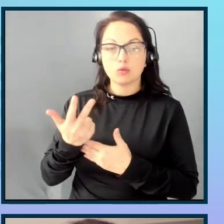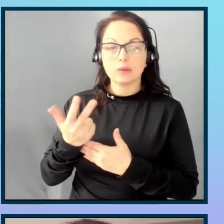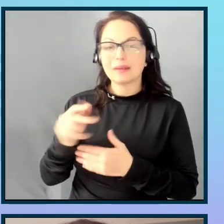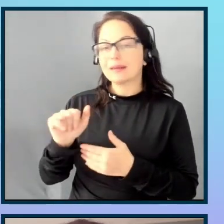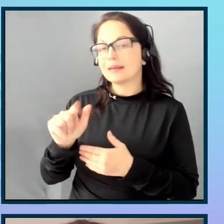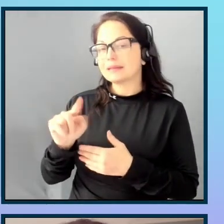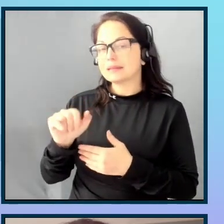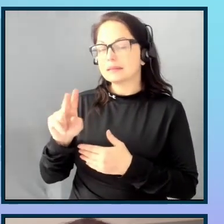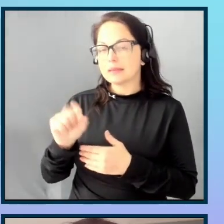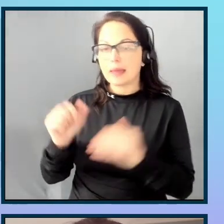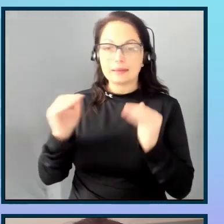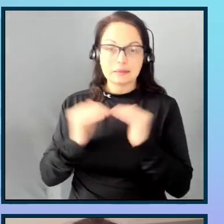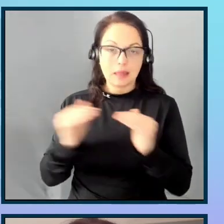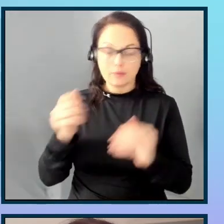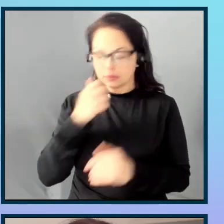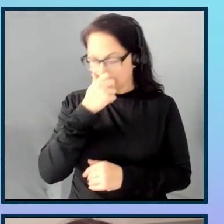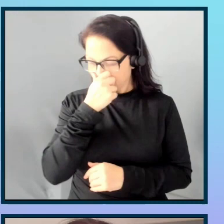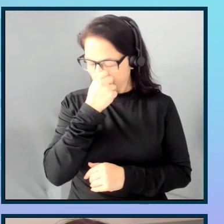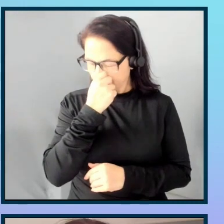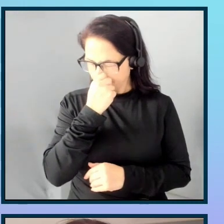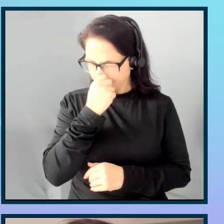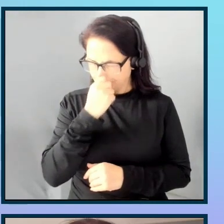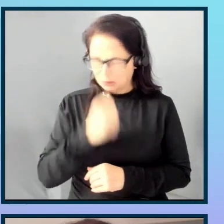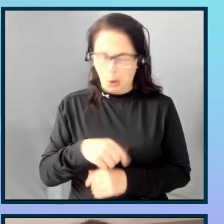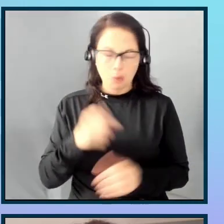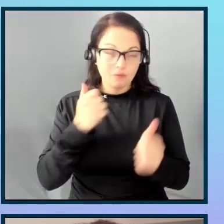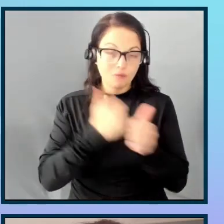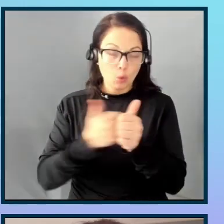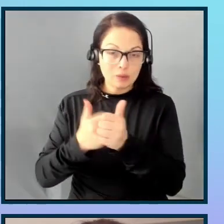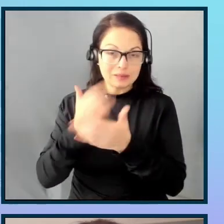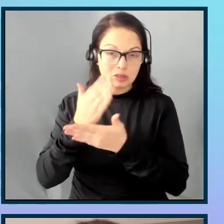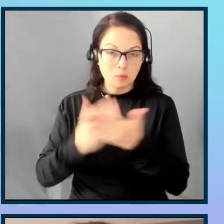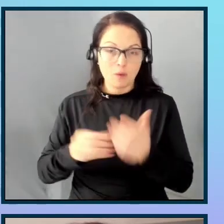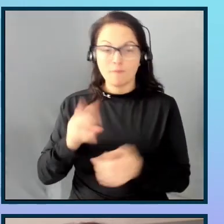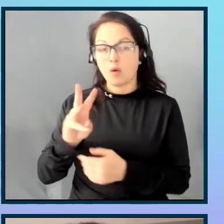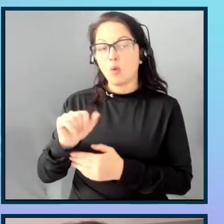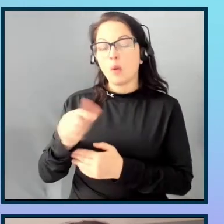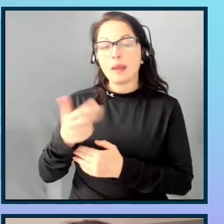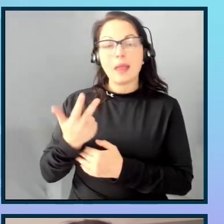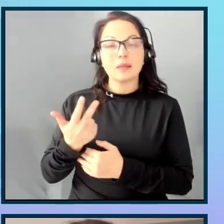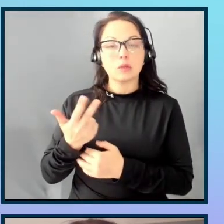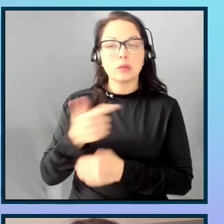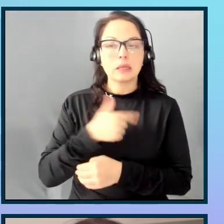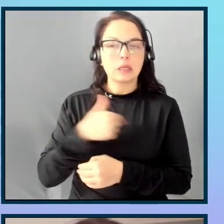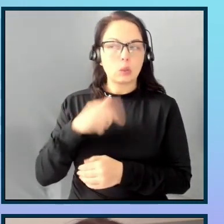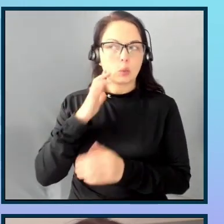We will for each section in WCAG 3 indicate how far along we think it is.